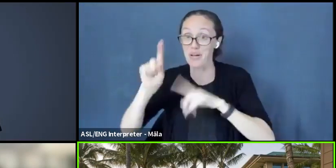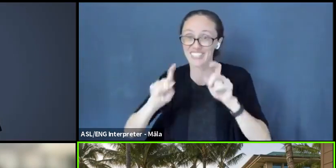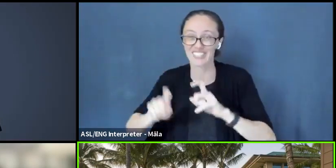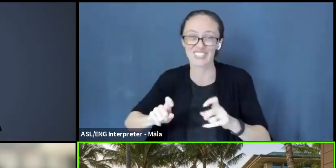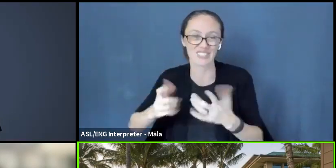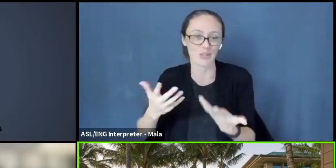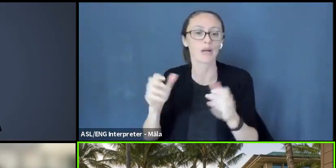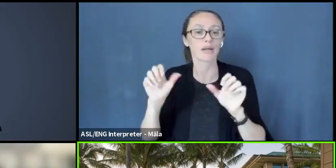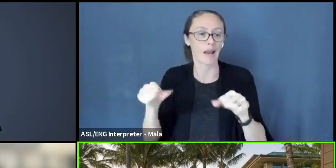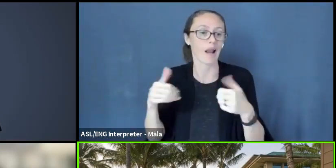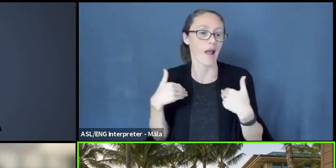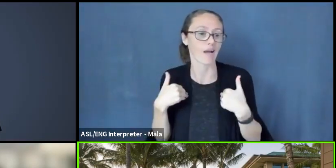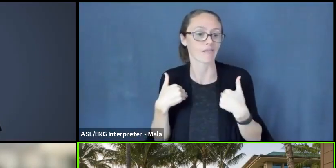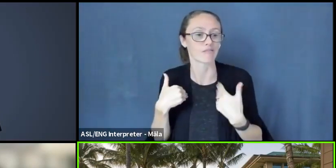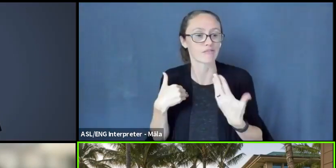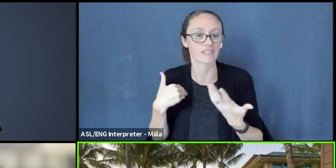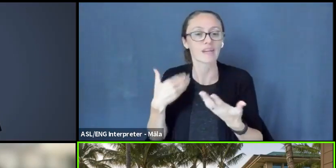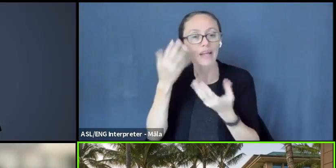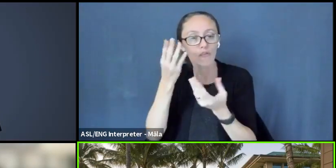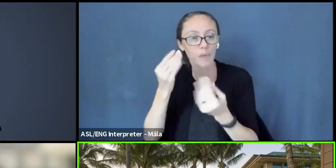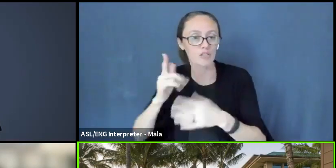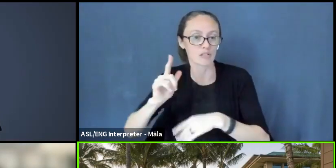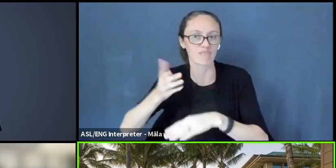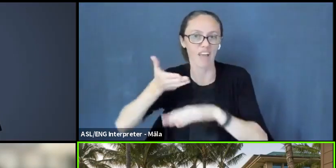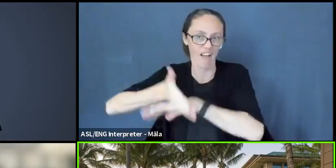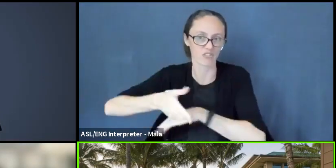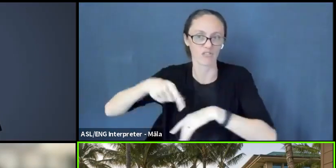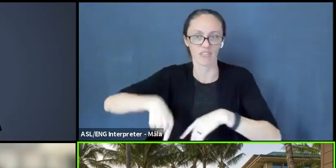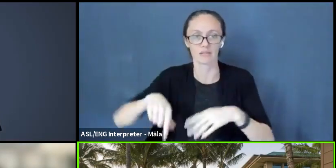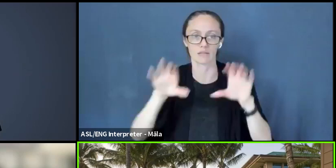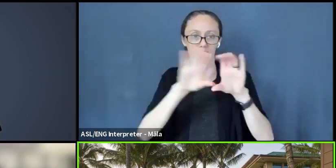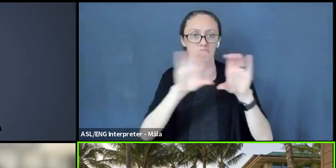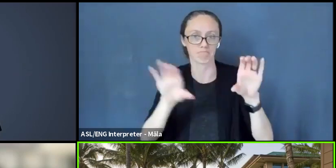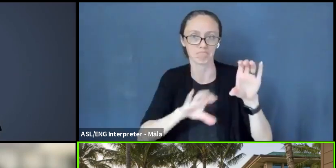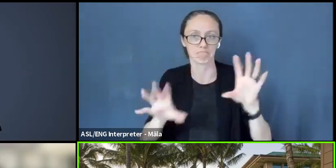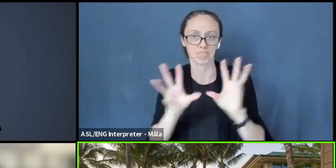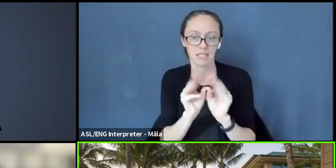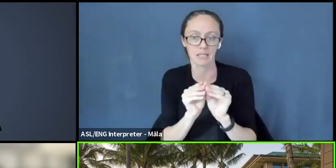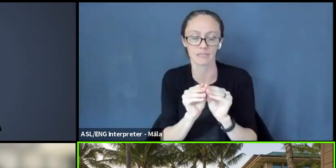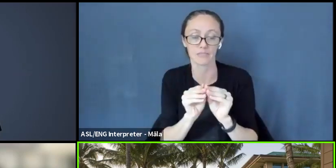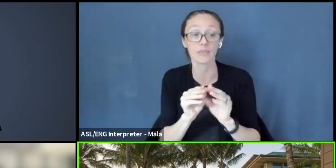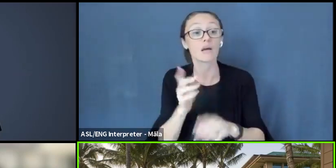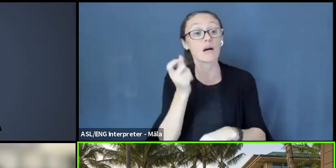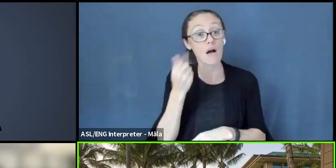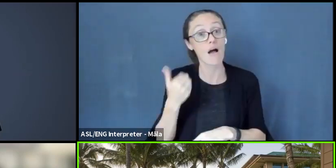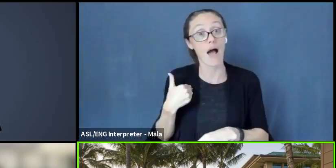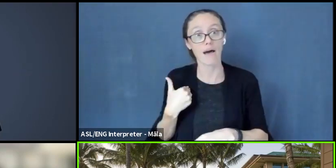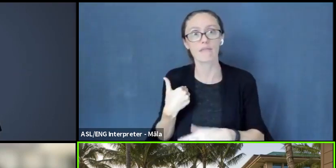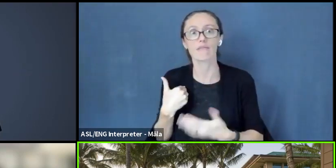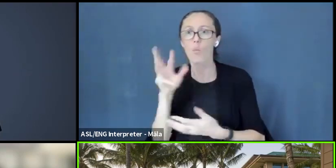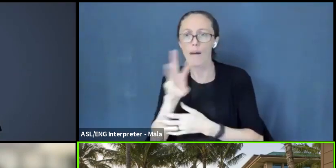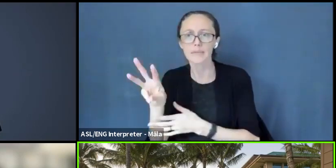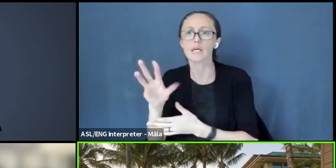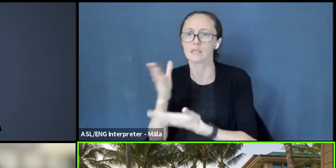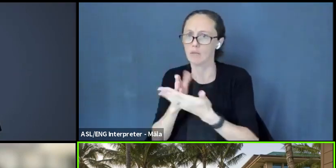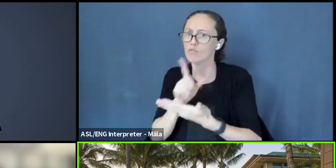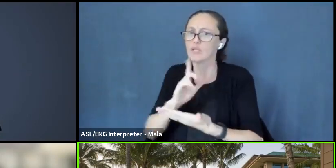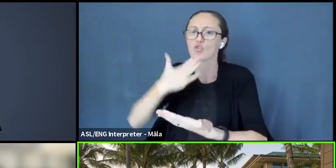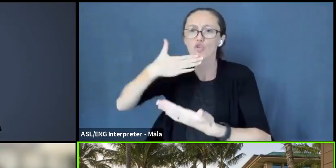But there is some good websites about why we should not use Ivermectin.